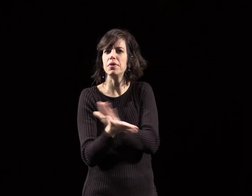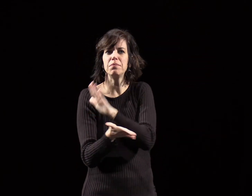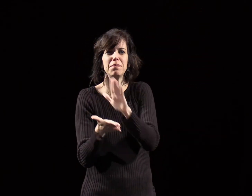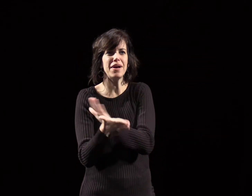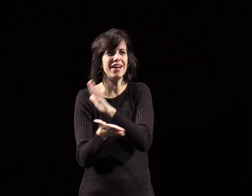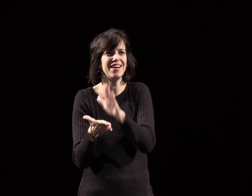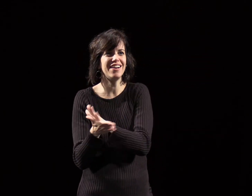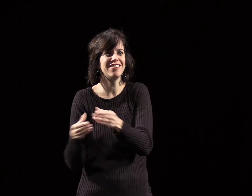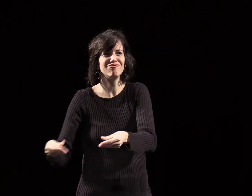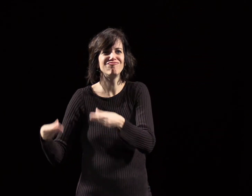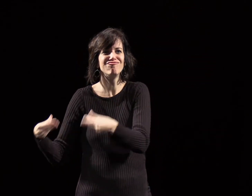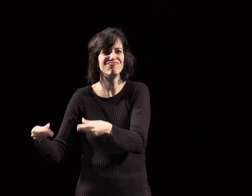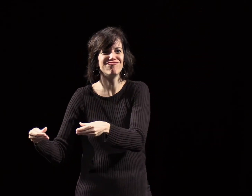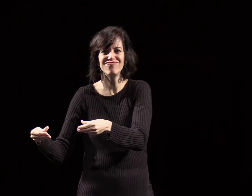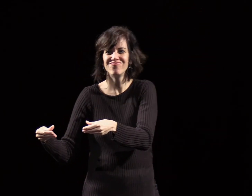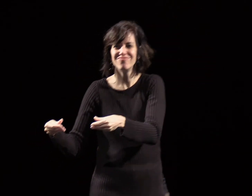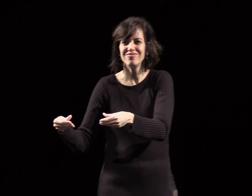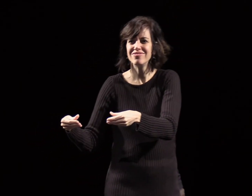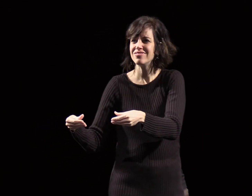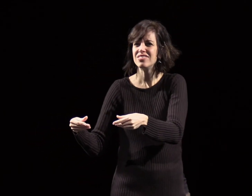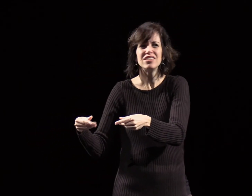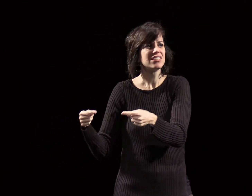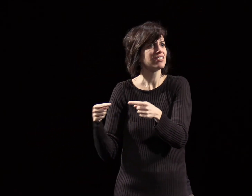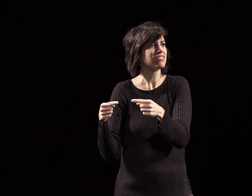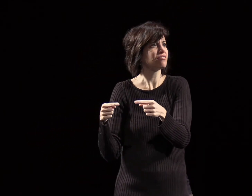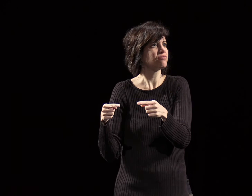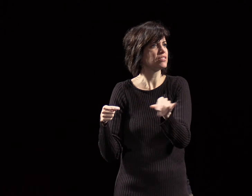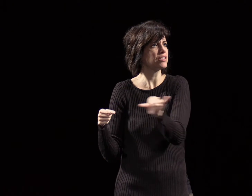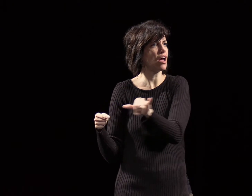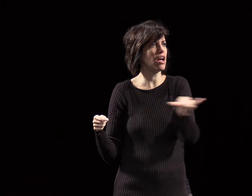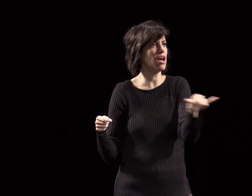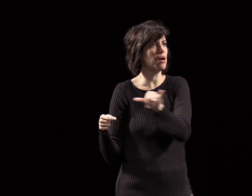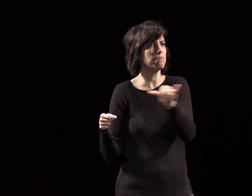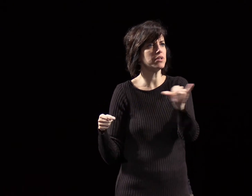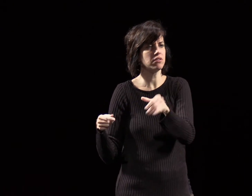It's the same thing as a written paper or a book. same concept.